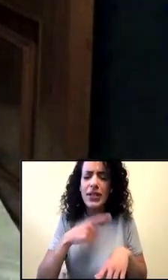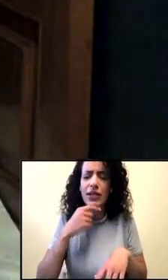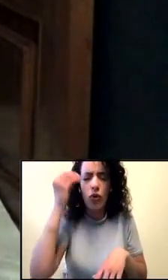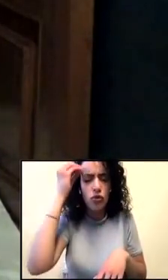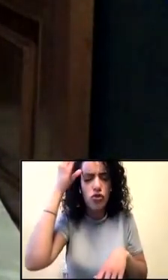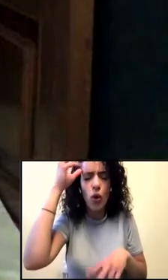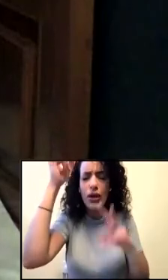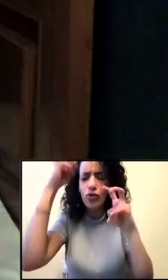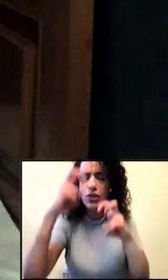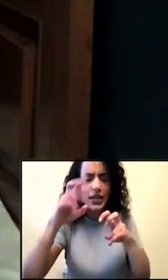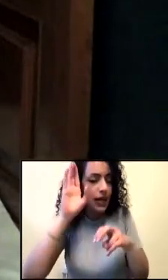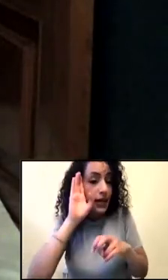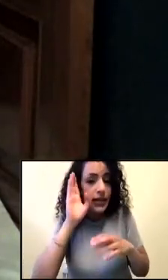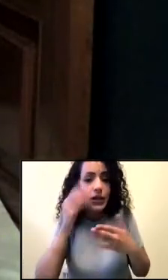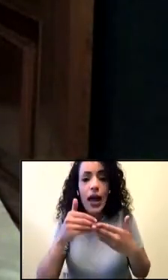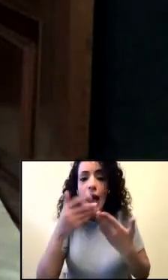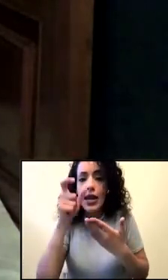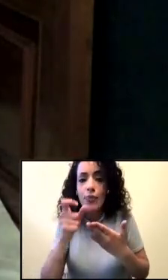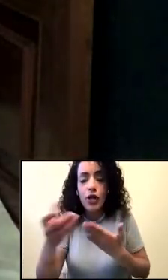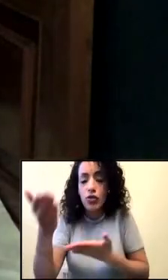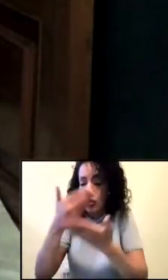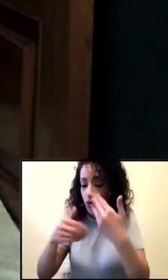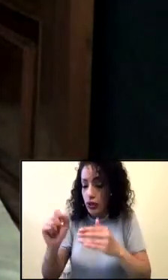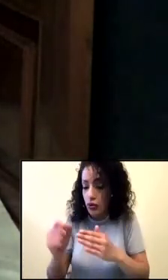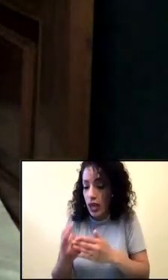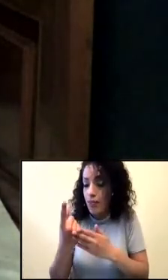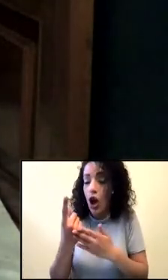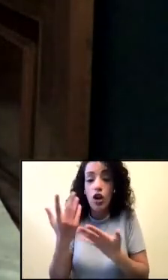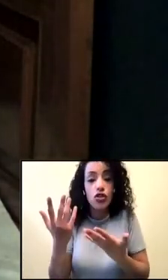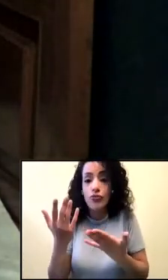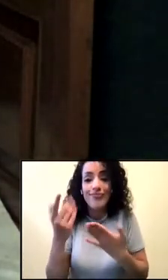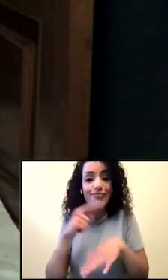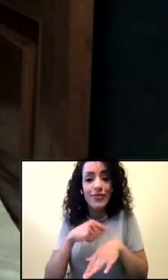time for any one story to emerge especially if you're a stranger talking to them. But I feel like